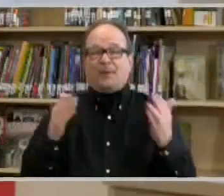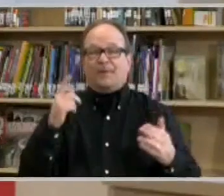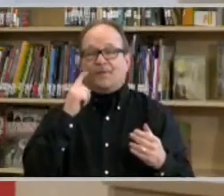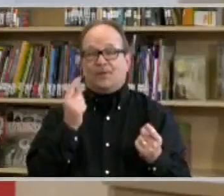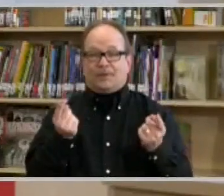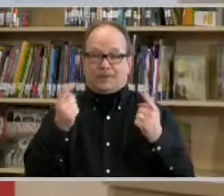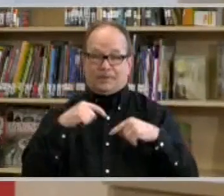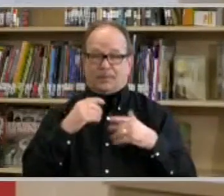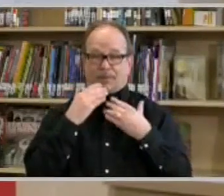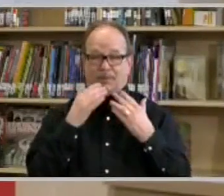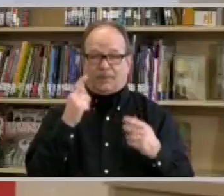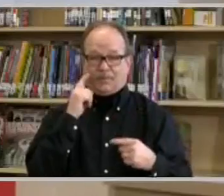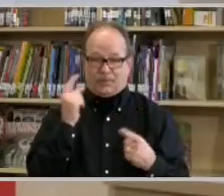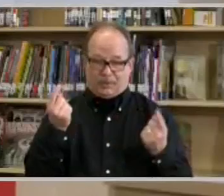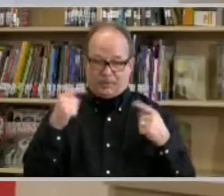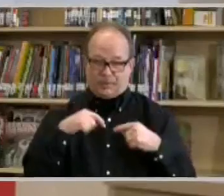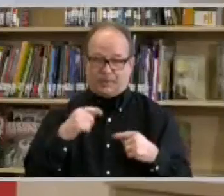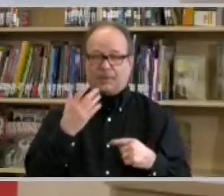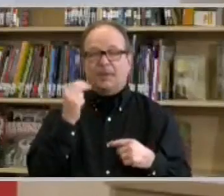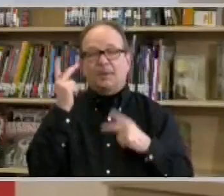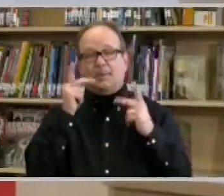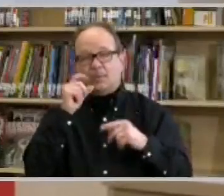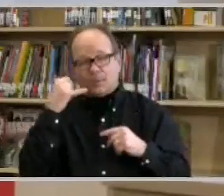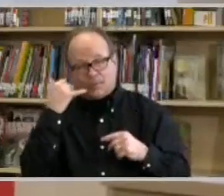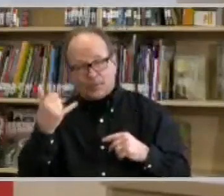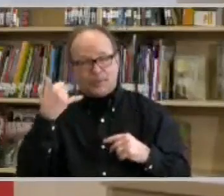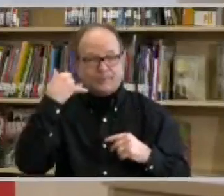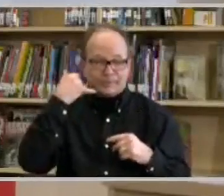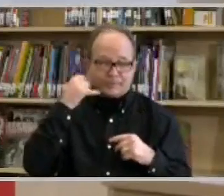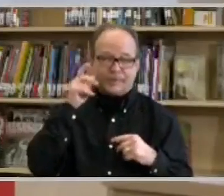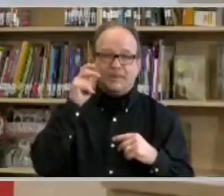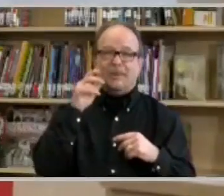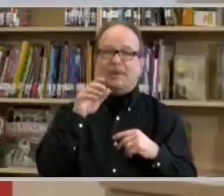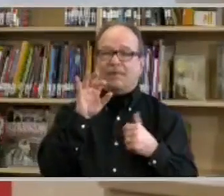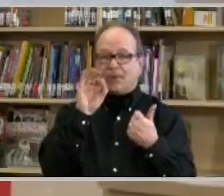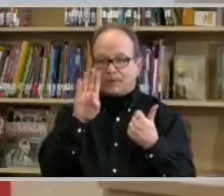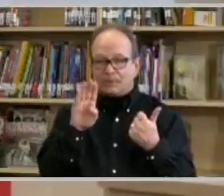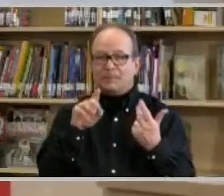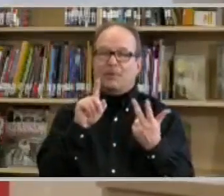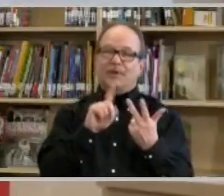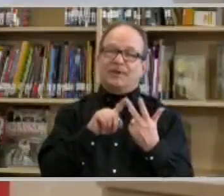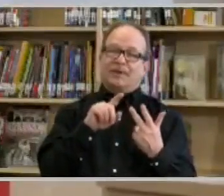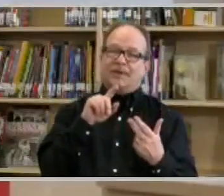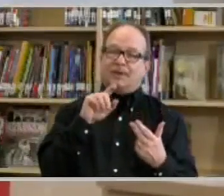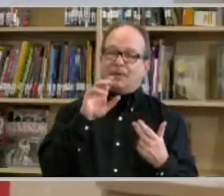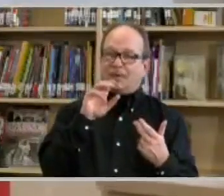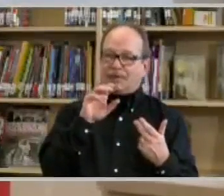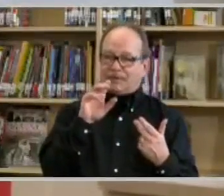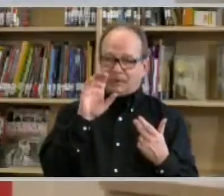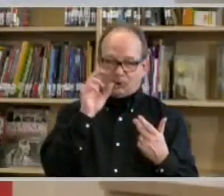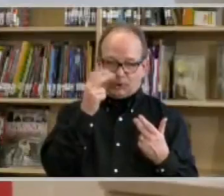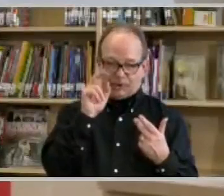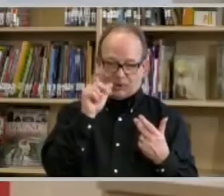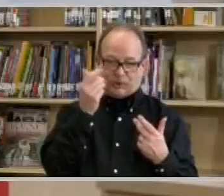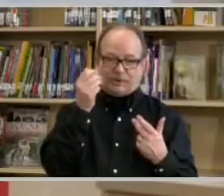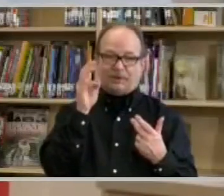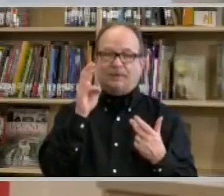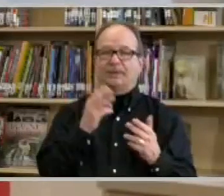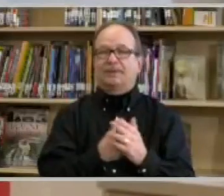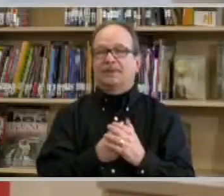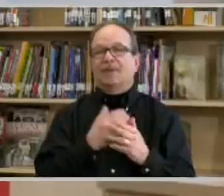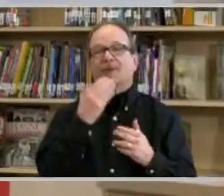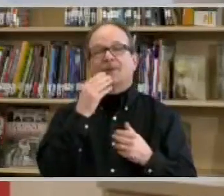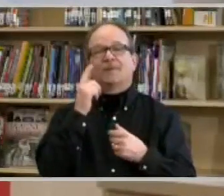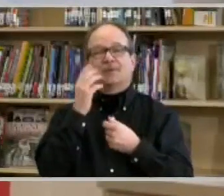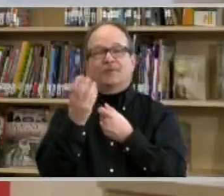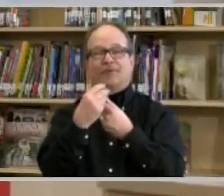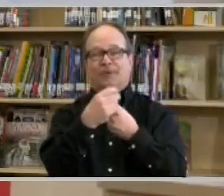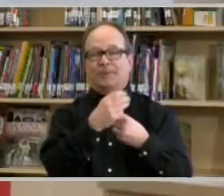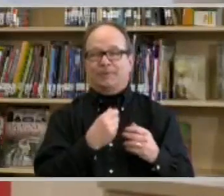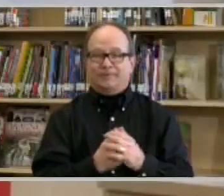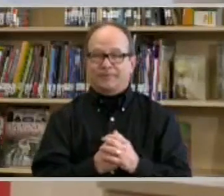HAS GATHERED HERE AT STUART